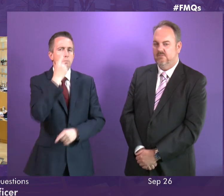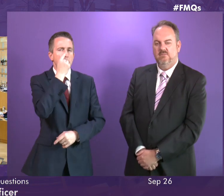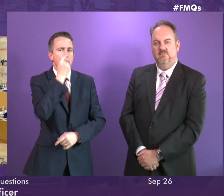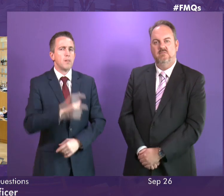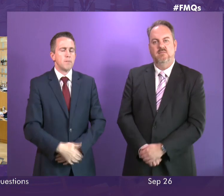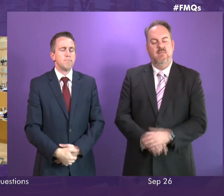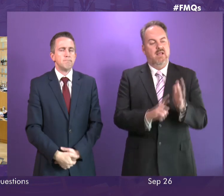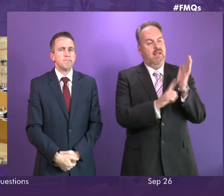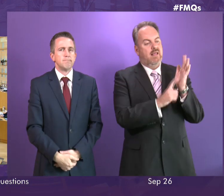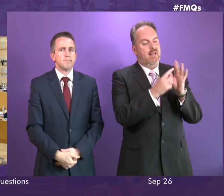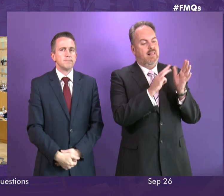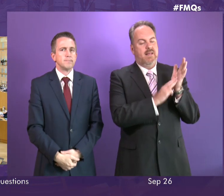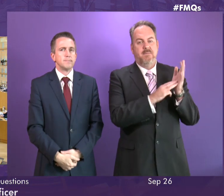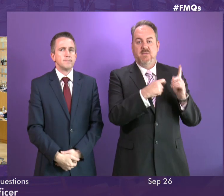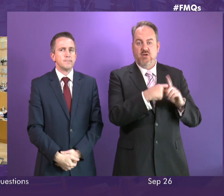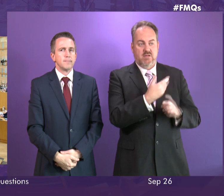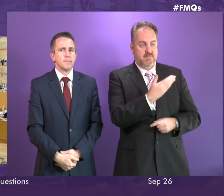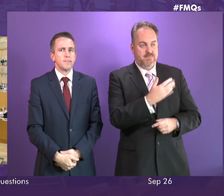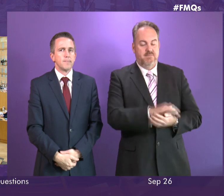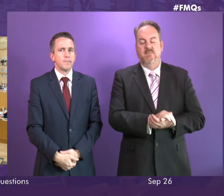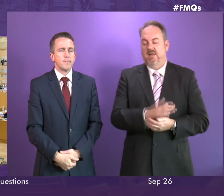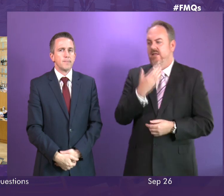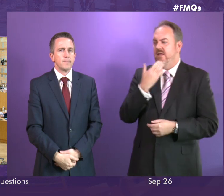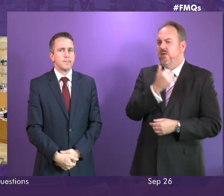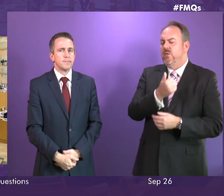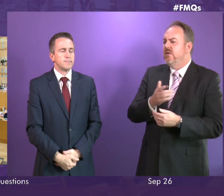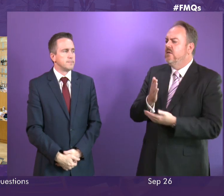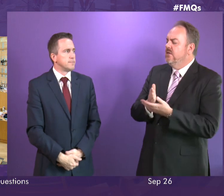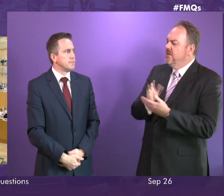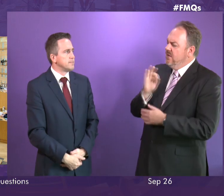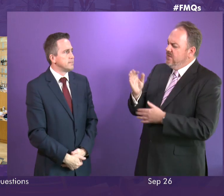Violent Crime Liam Kerr (North East Scotland) (Con):